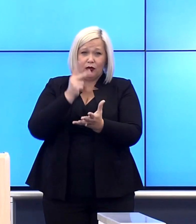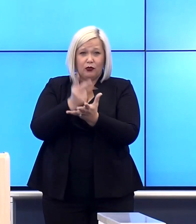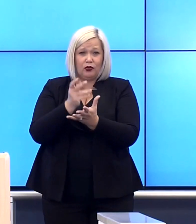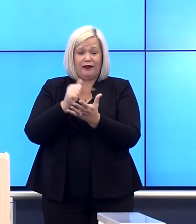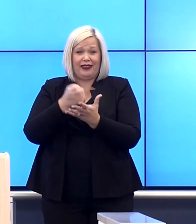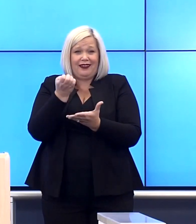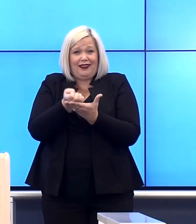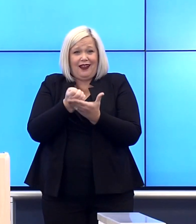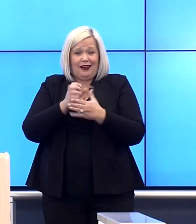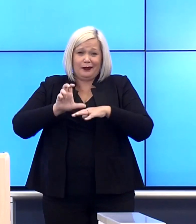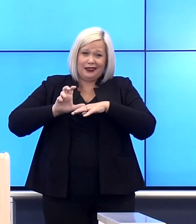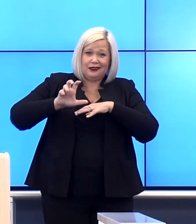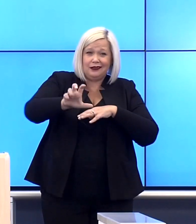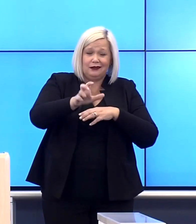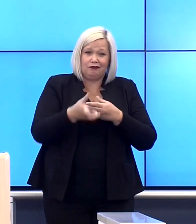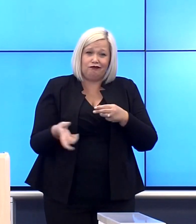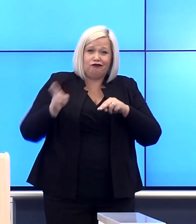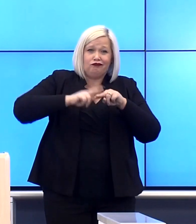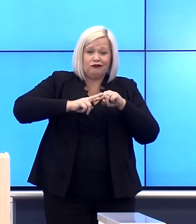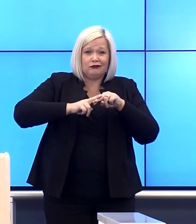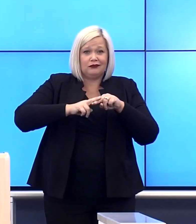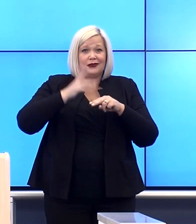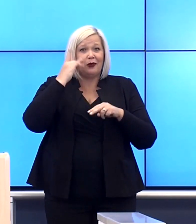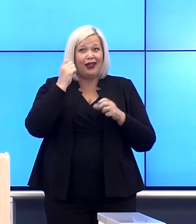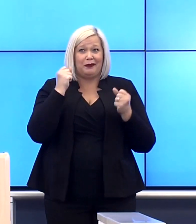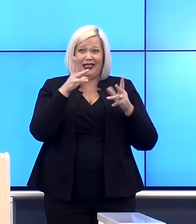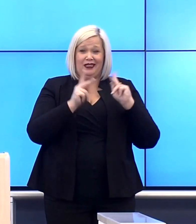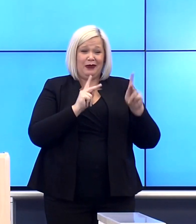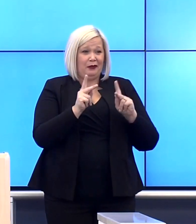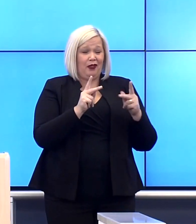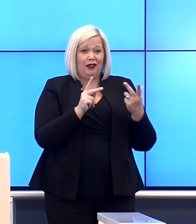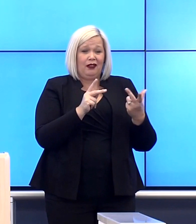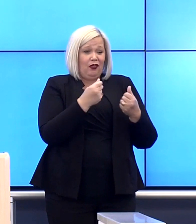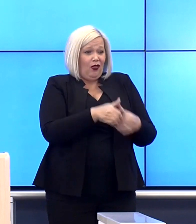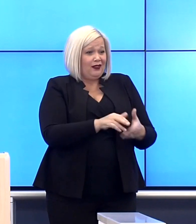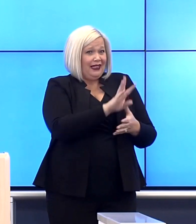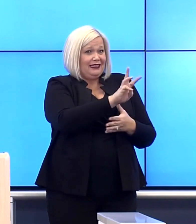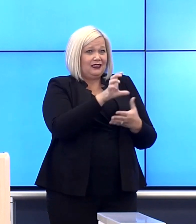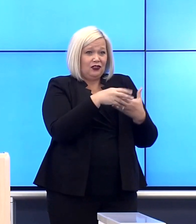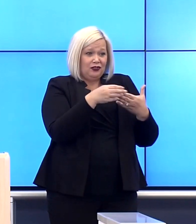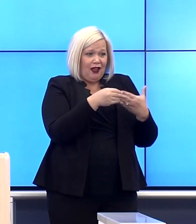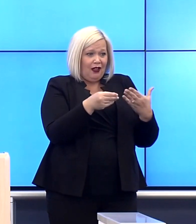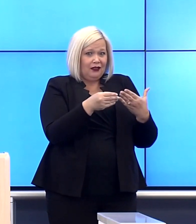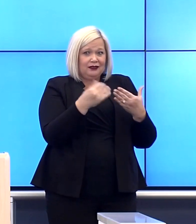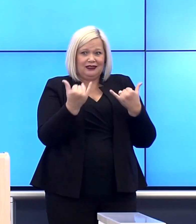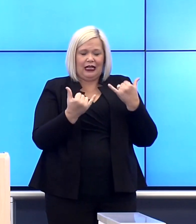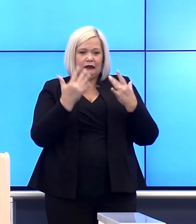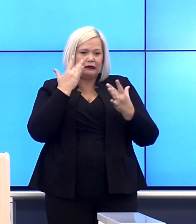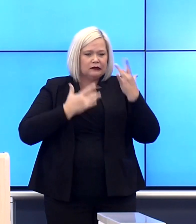DONE. BECAUSE THERE ARE A LOT OF BECAUSE THERE ARE A LOT OF PEOPLE WHO ARE STRUGGLING, HAVE PEOPLE WHO ARE STRUGGLING, HAVE BEEN STRUGGLING SINCE THAT BEEN STRUGGLING SINCE THAT $600 WENT AWAY.